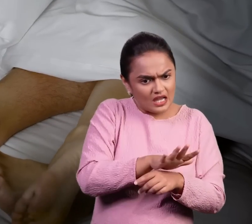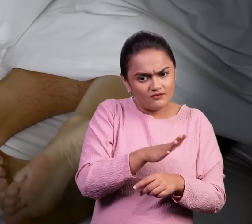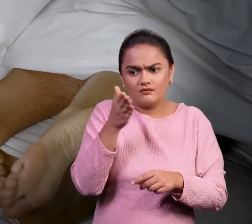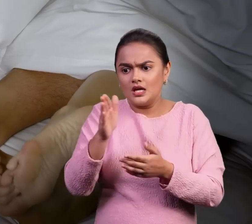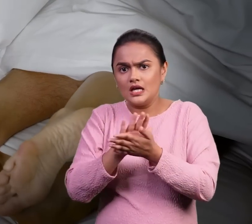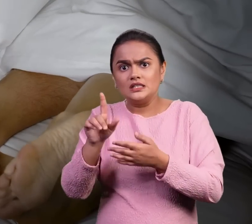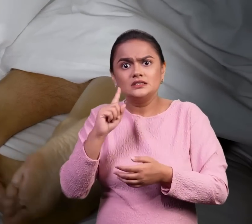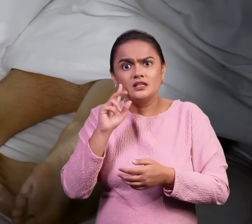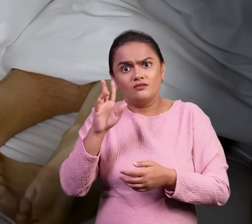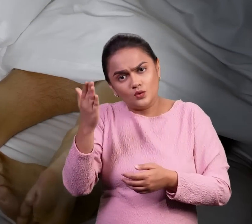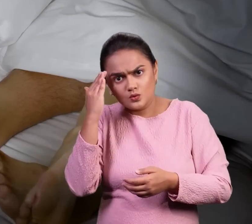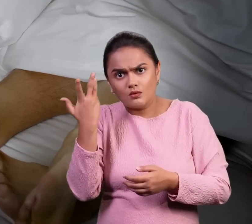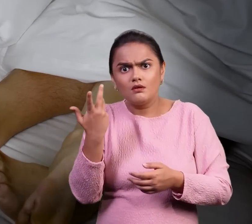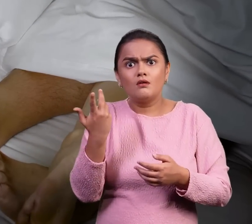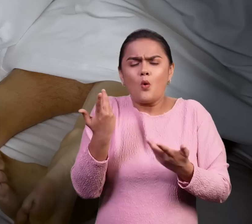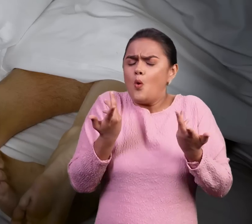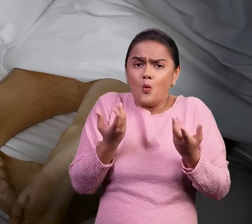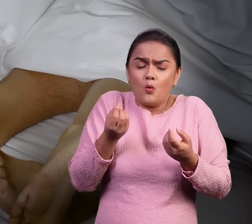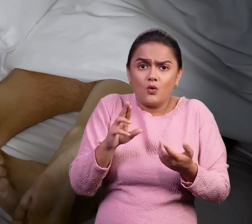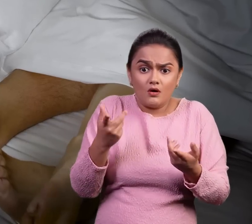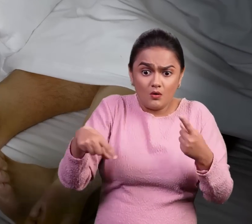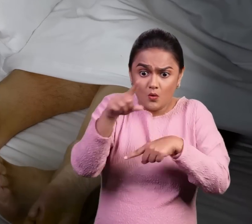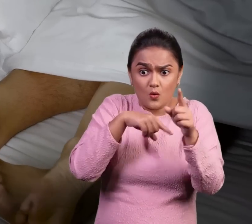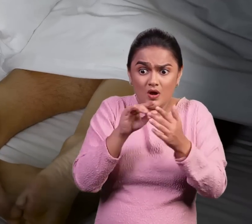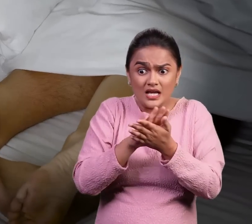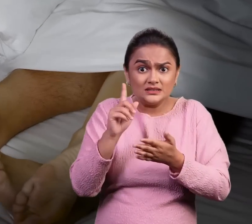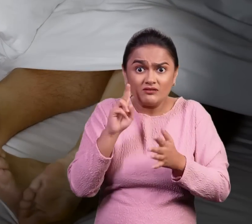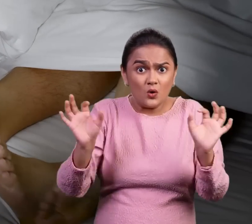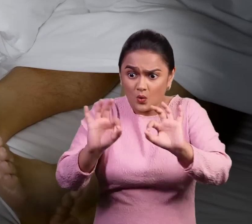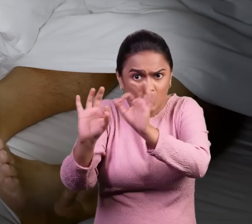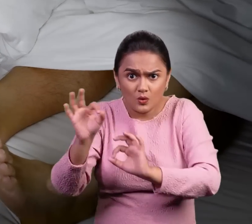They will not transmit the virus if neither person is HIV-positive.